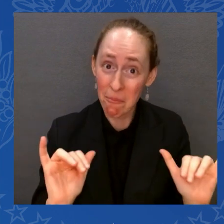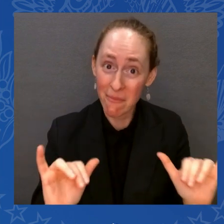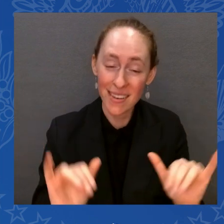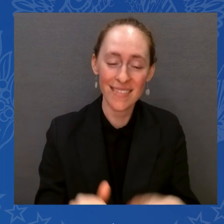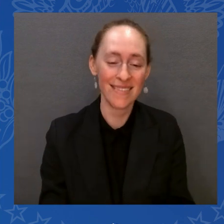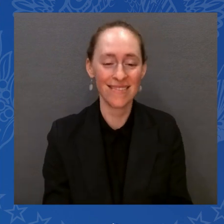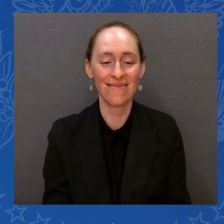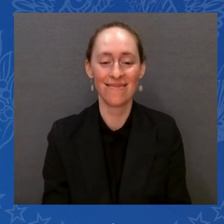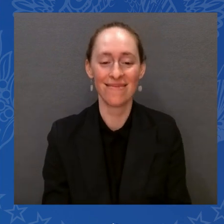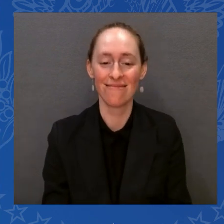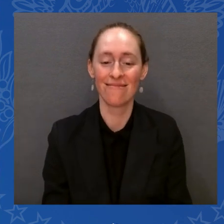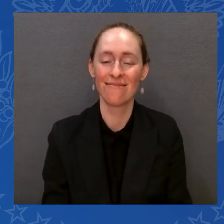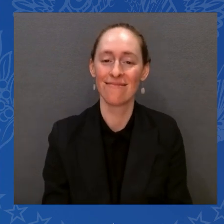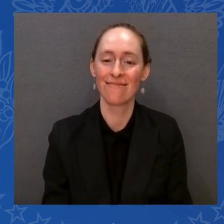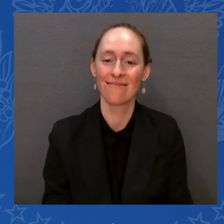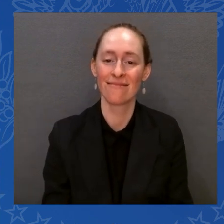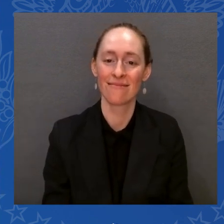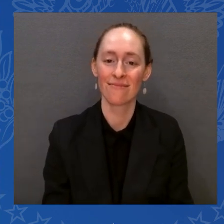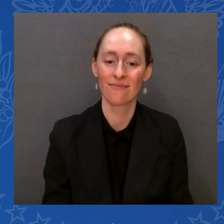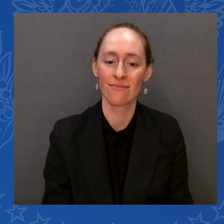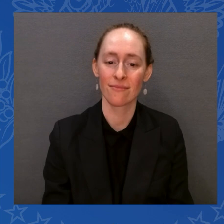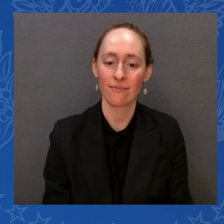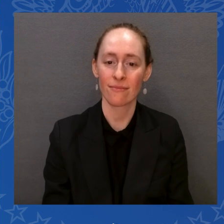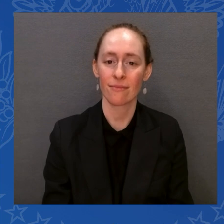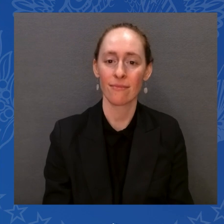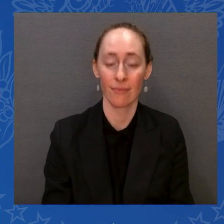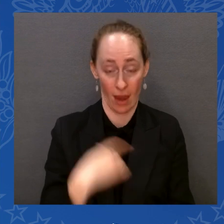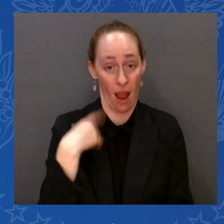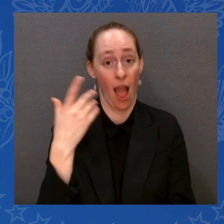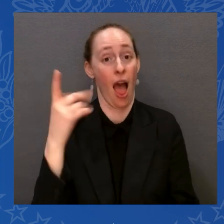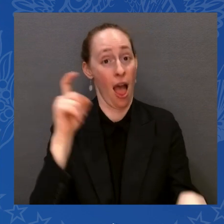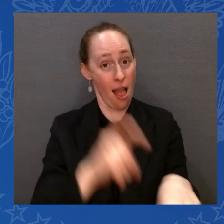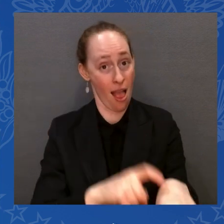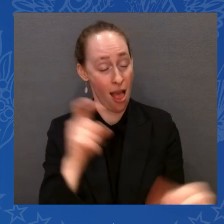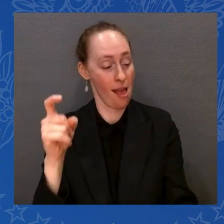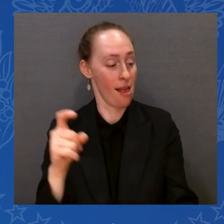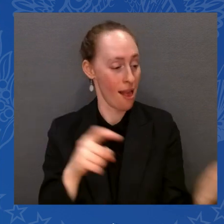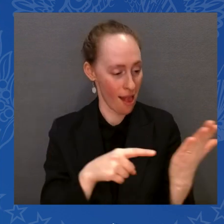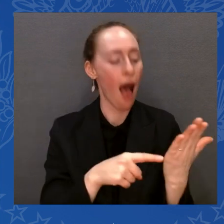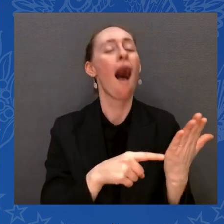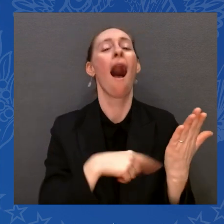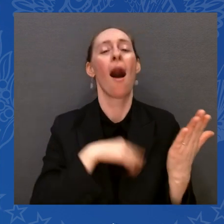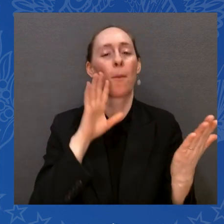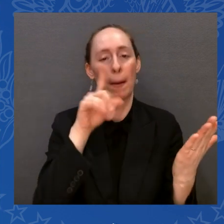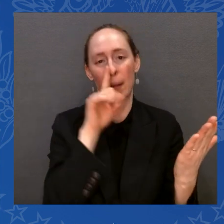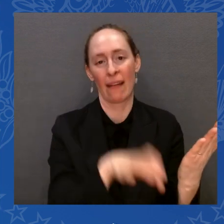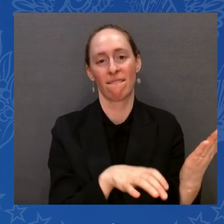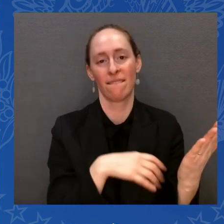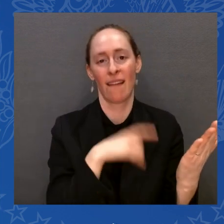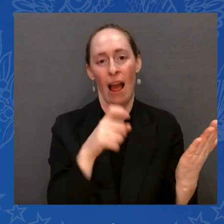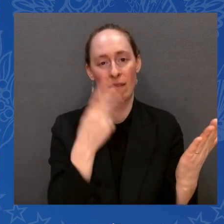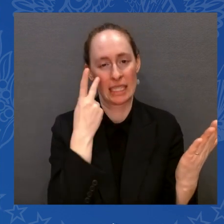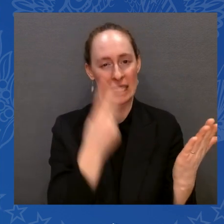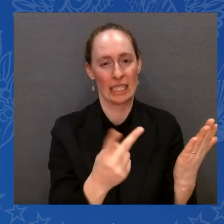I'll believe it when I see it and their budget is laid down with their cuts they're proposing. But it looks like we negotiated a deal least night